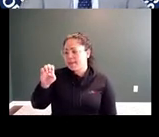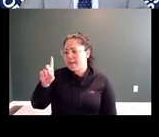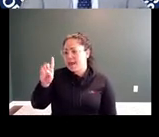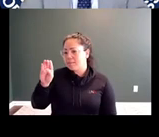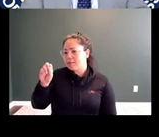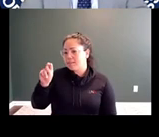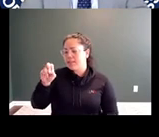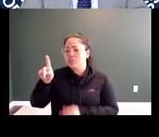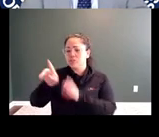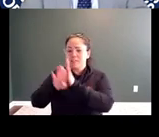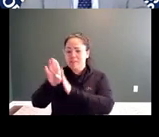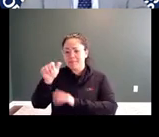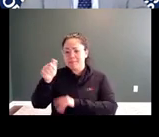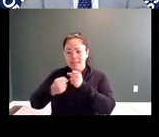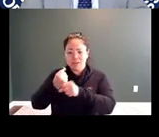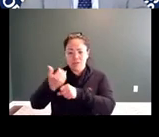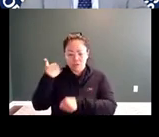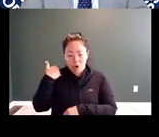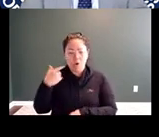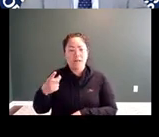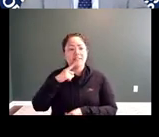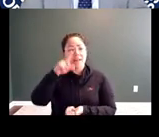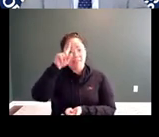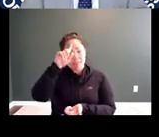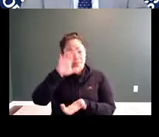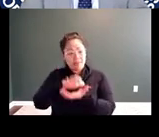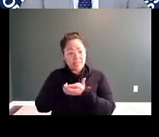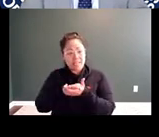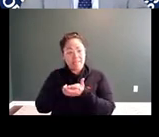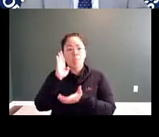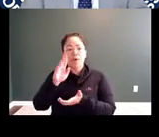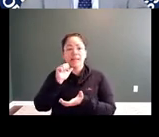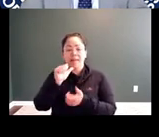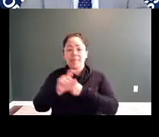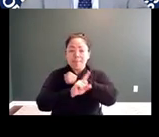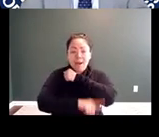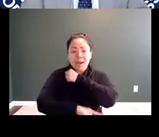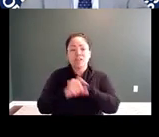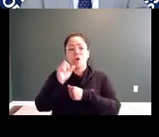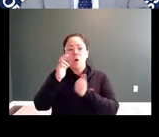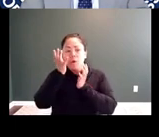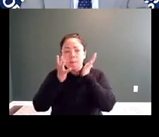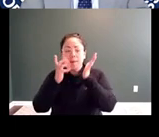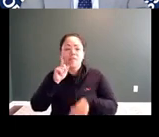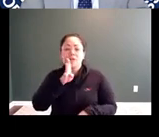And she defined it as the belief that one will not be punished or humiliated for speaking up with ideas, questions,